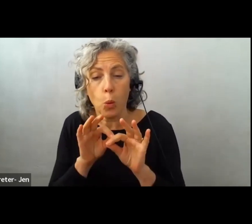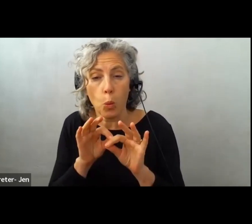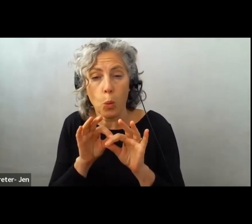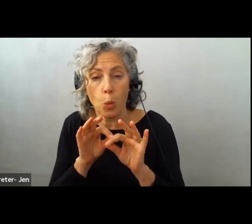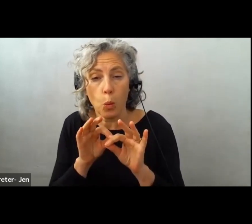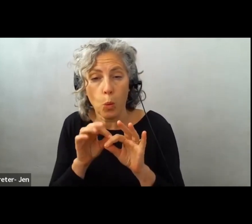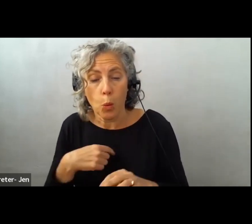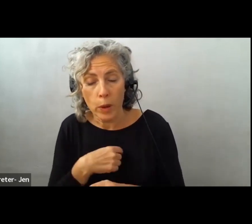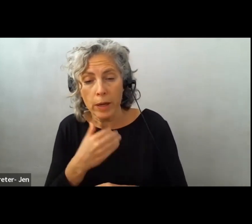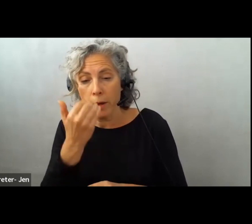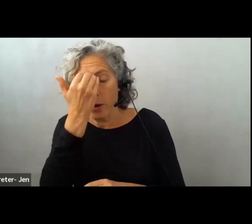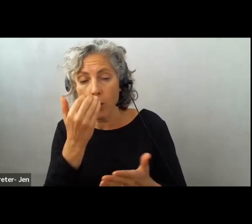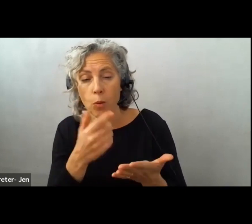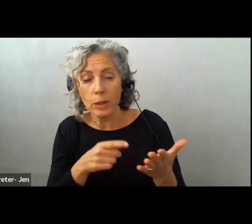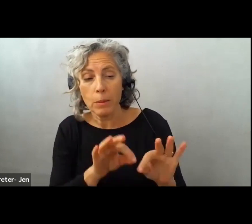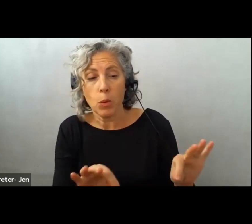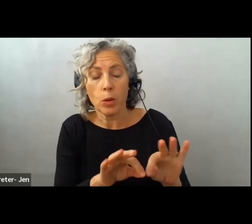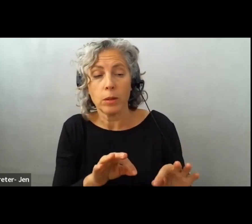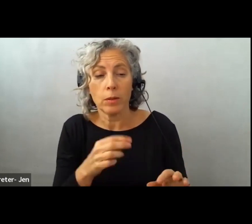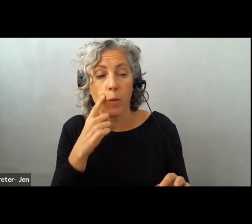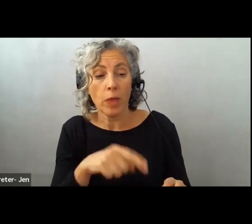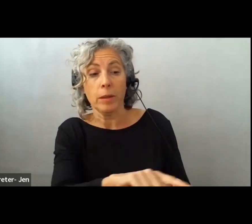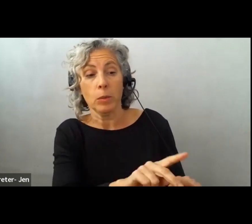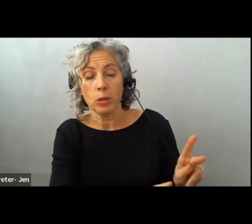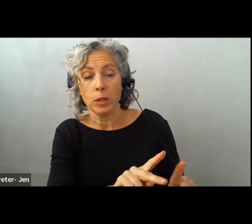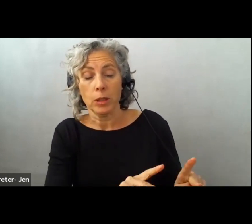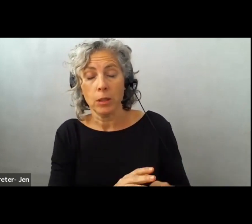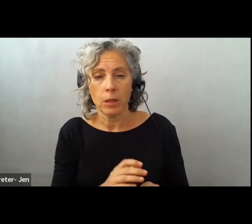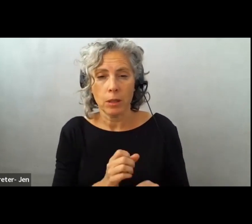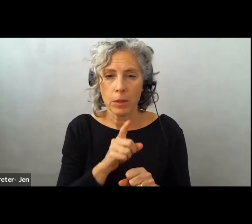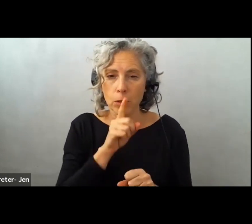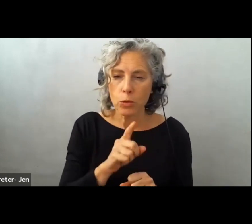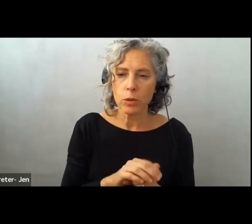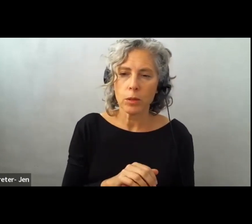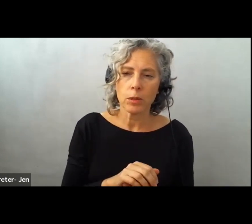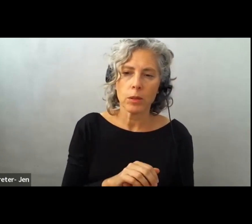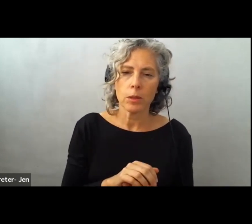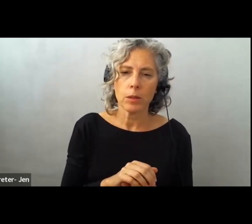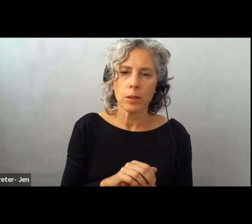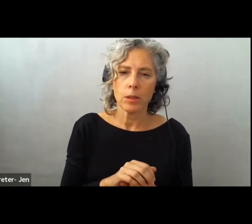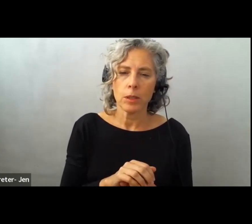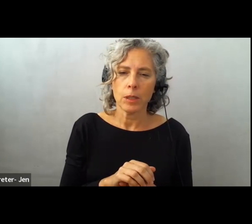both to and for people to make sure that people are in a position to be have their own